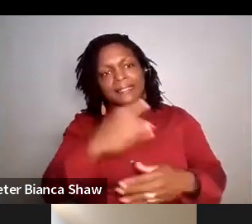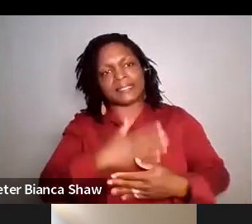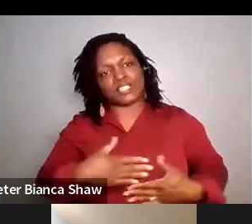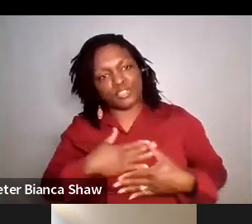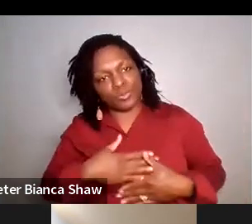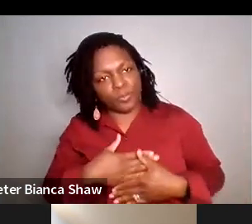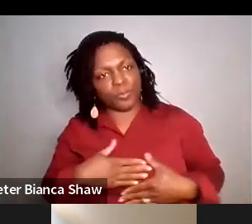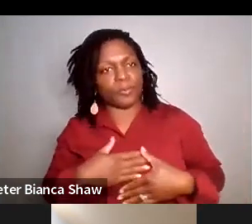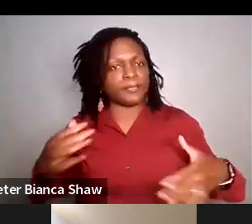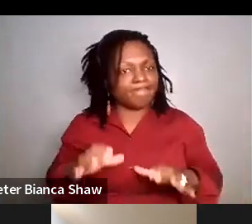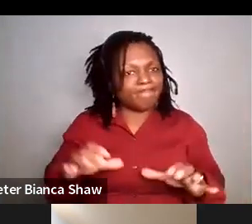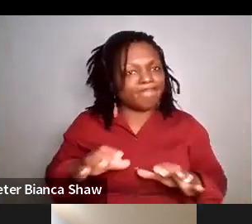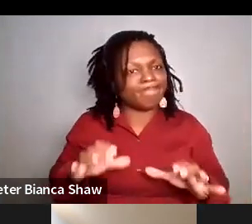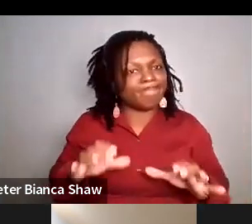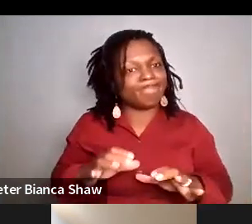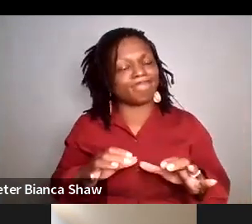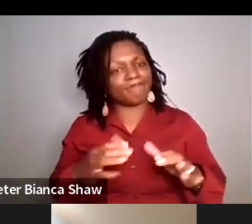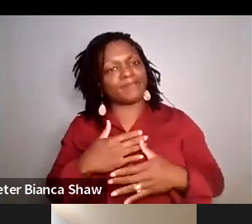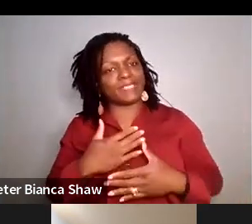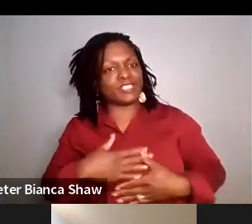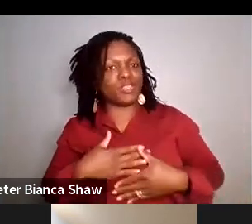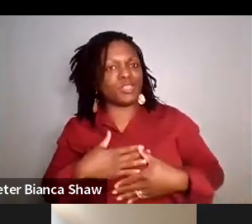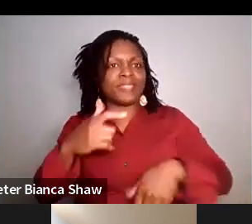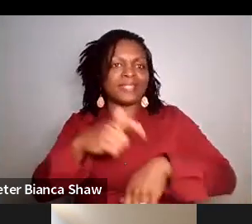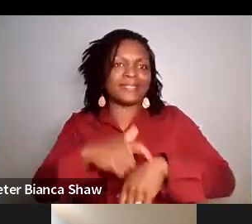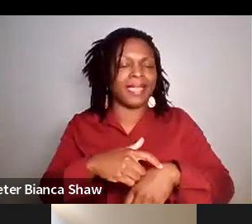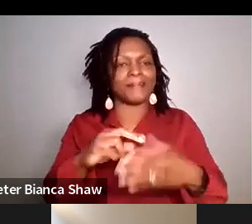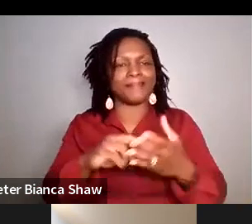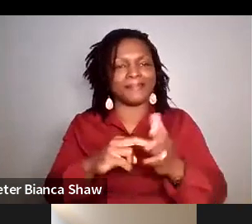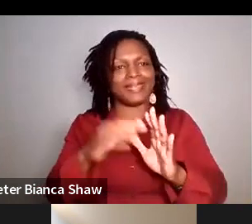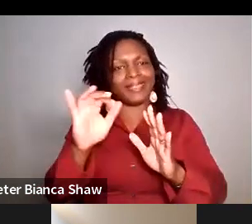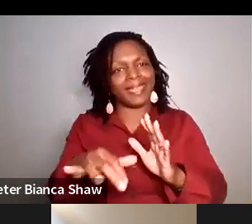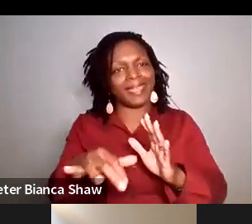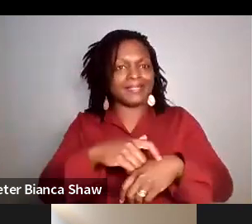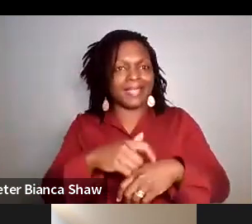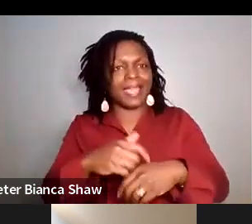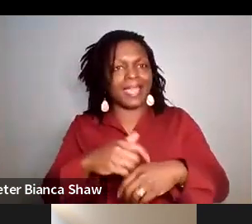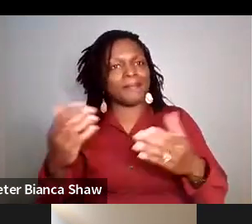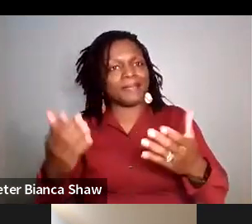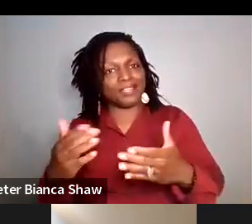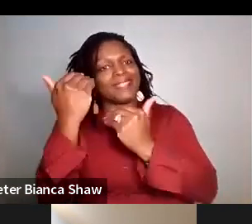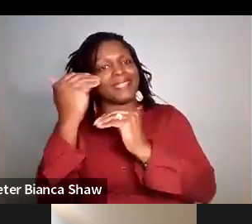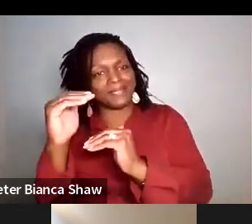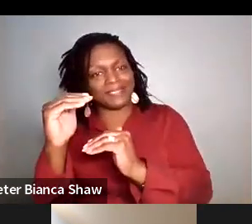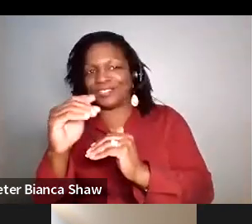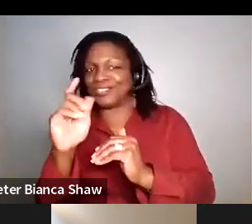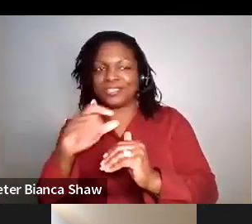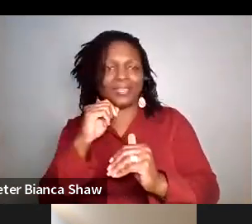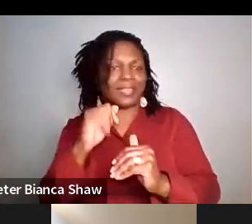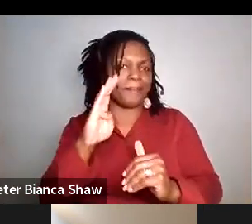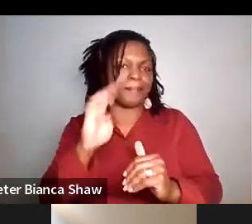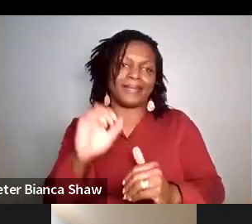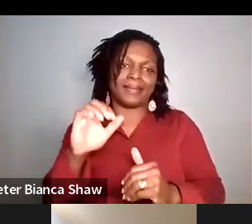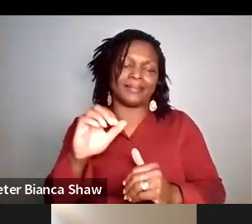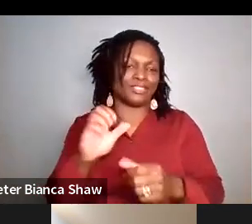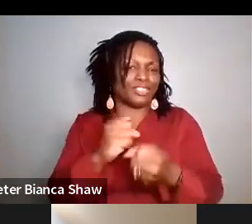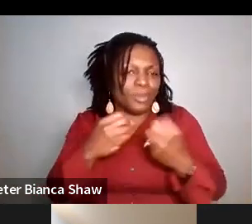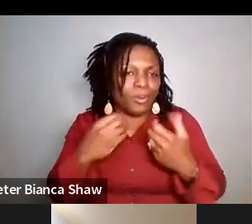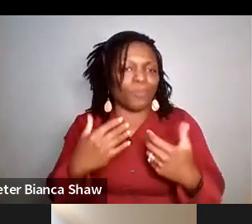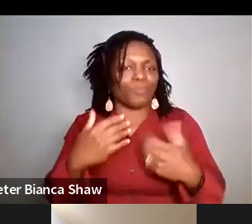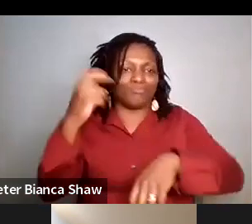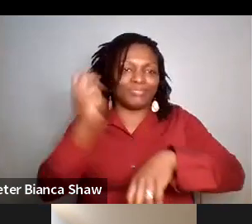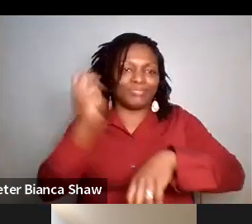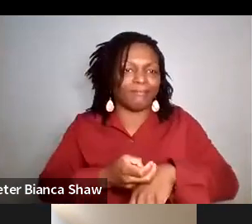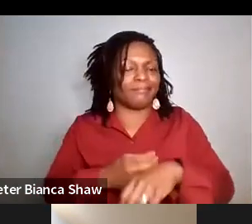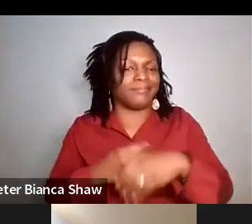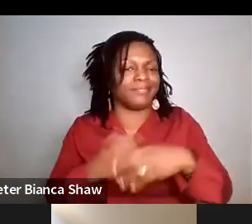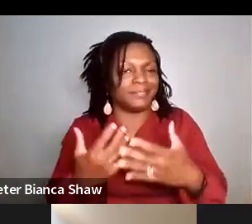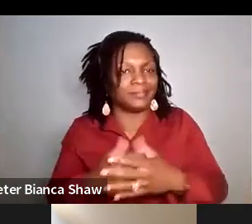it's so limited that it shouldn't be so difficult thank you, Mike, for shad I agree with Mike.